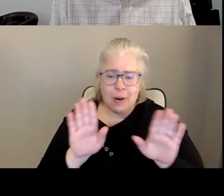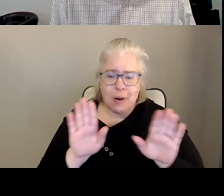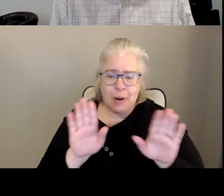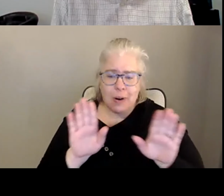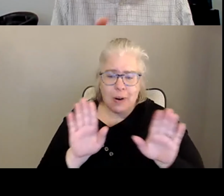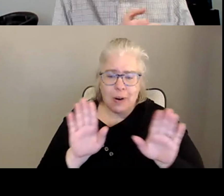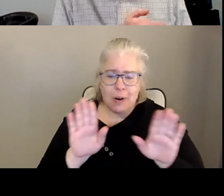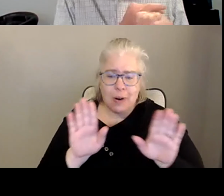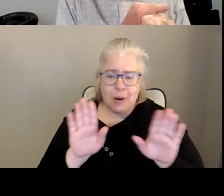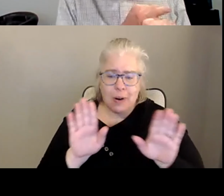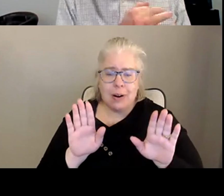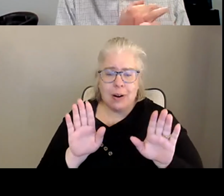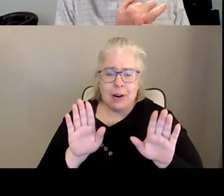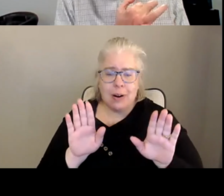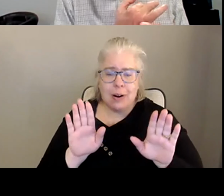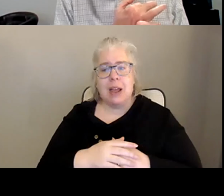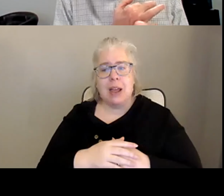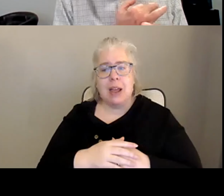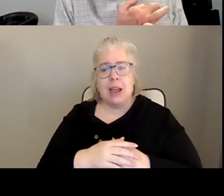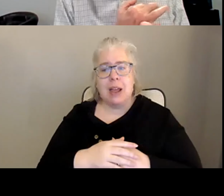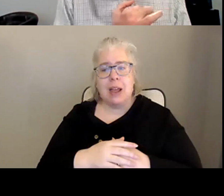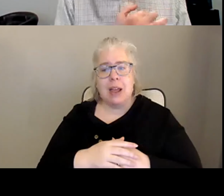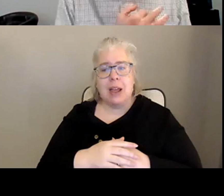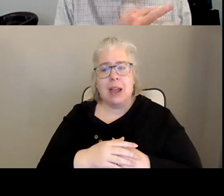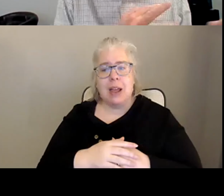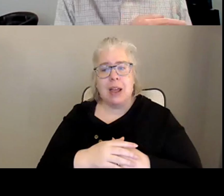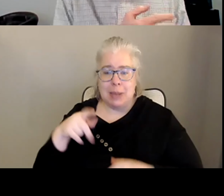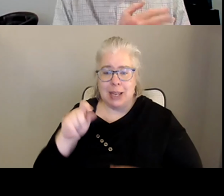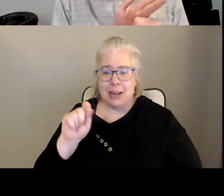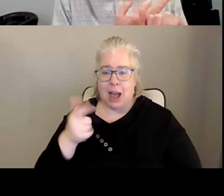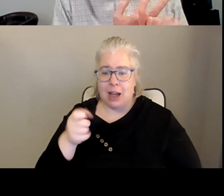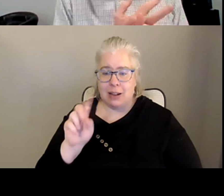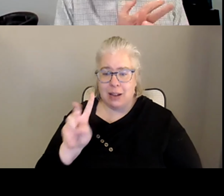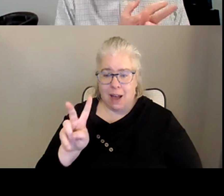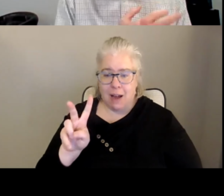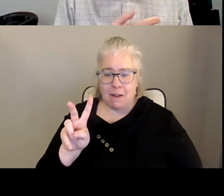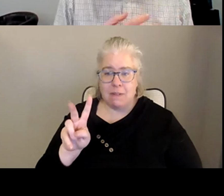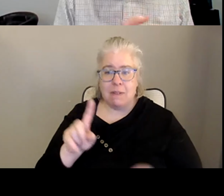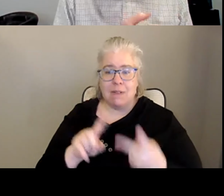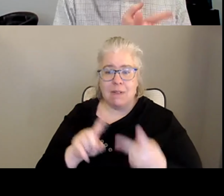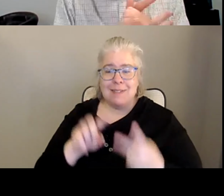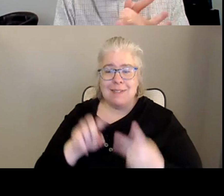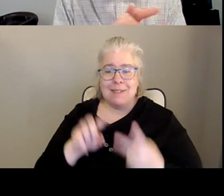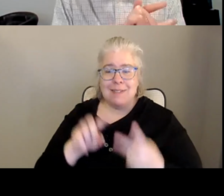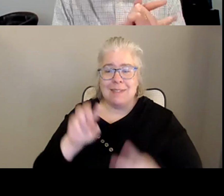I took away the lep.gov, R.L. Stine. I'm still trying to figure out